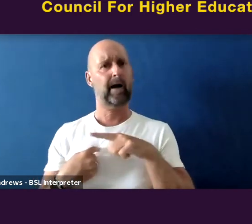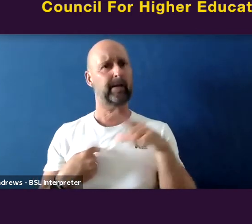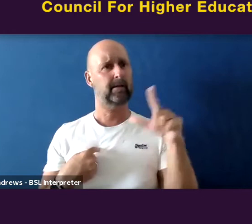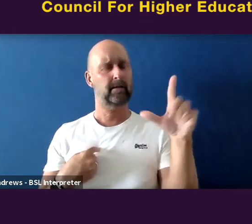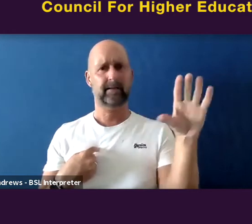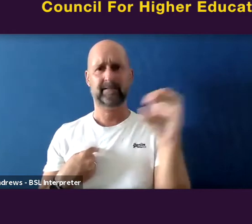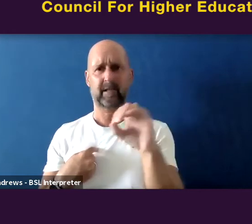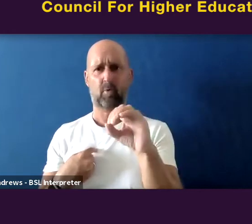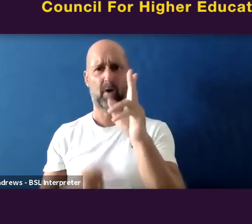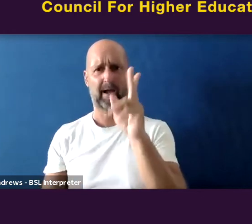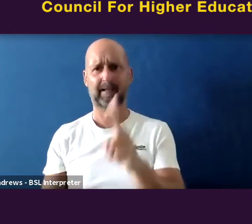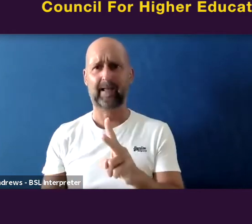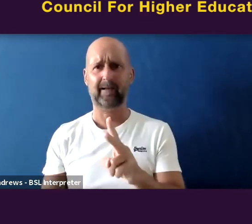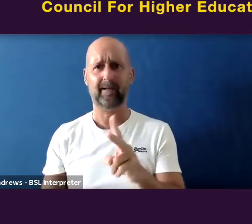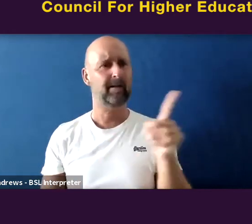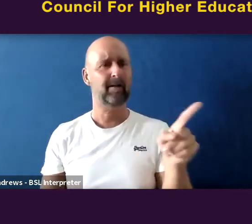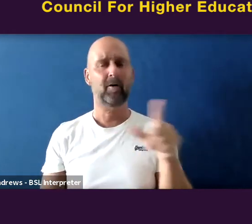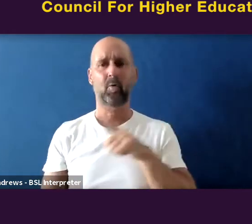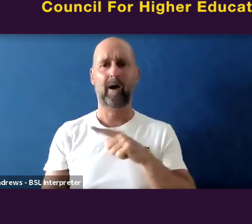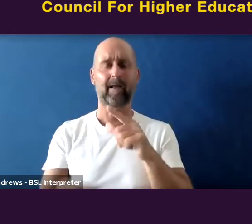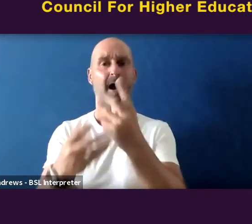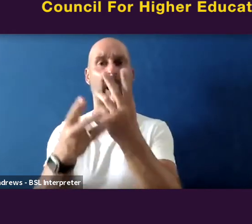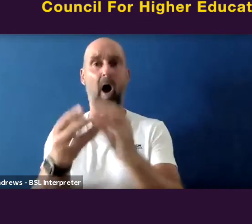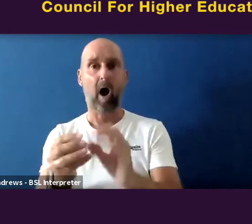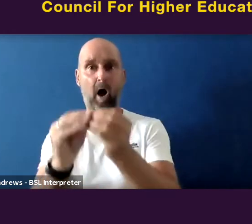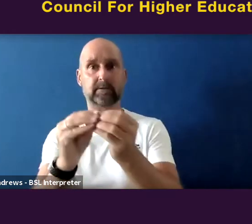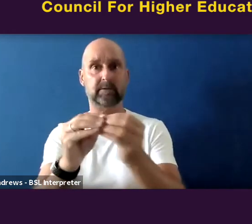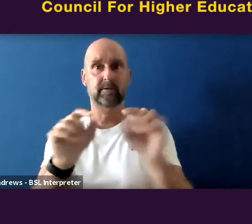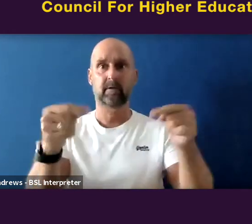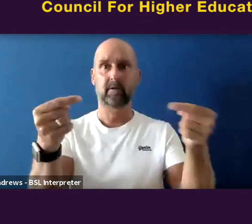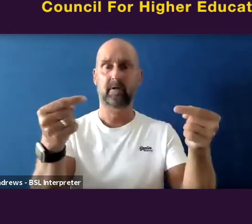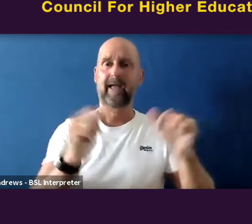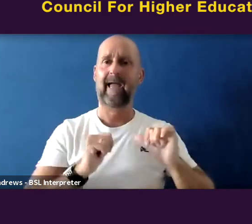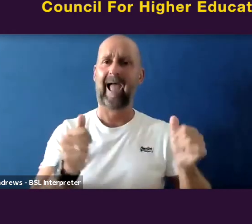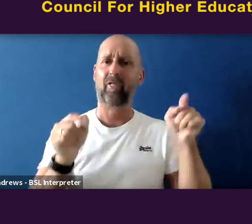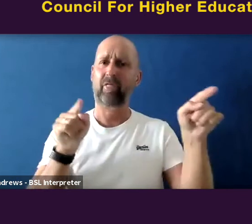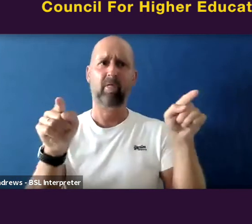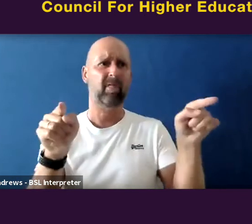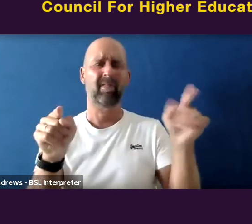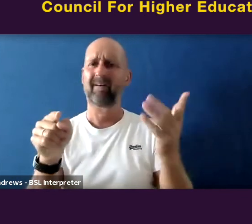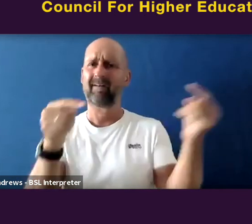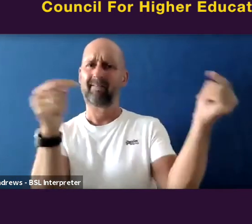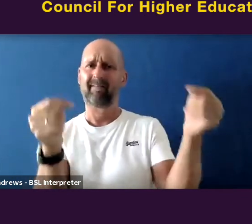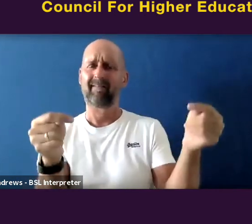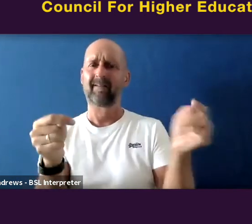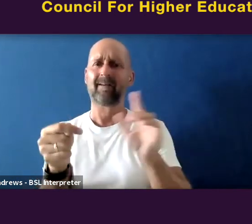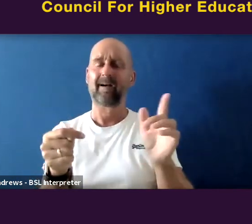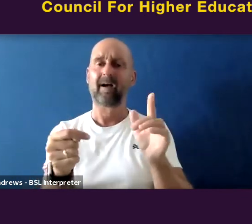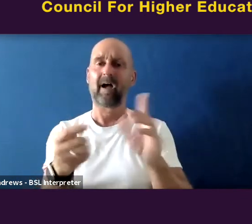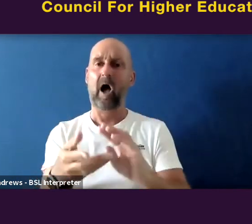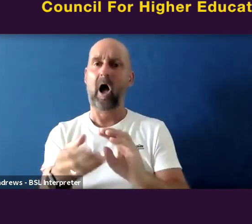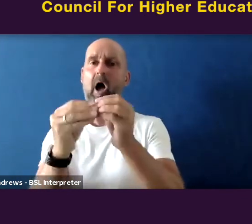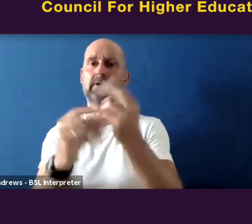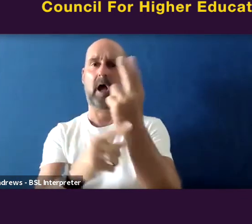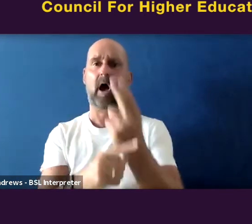shouldn’t be pitting Arts against STEM and Health, arts and artists contribute to both these sectors